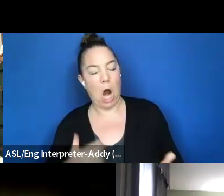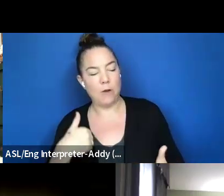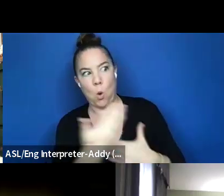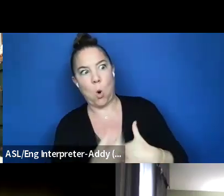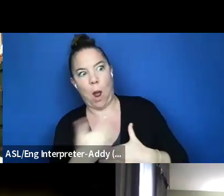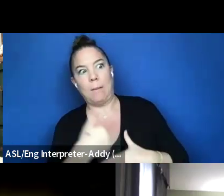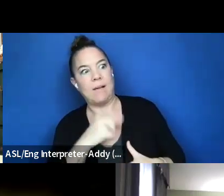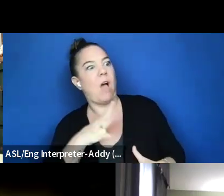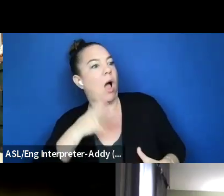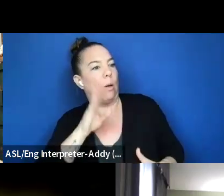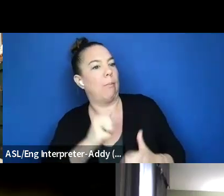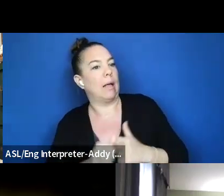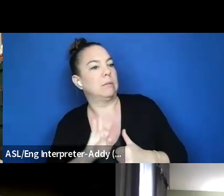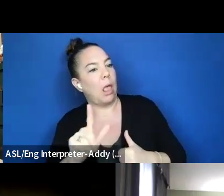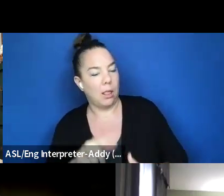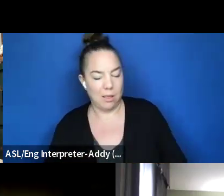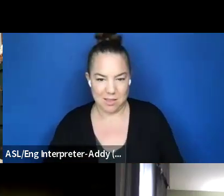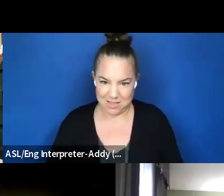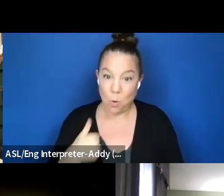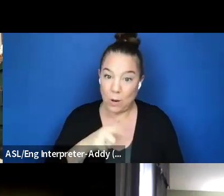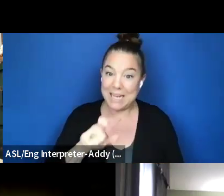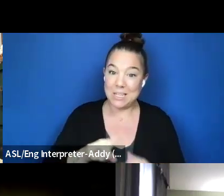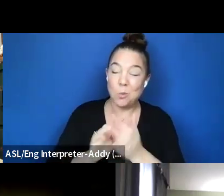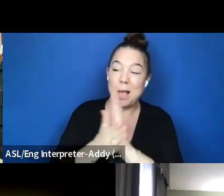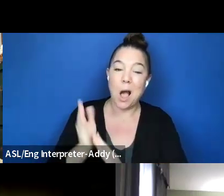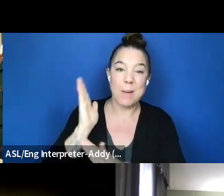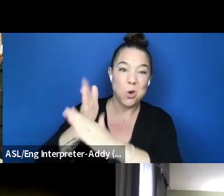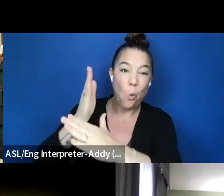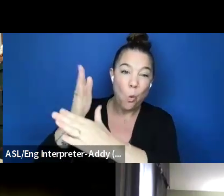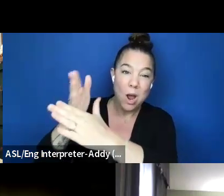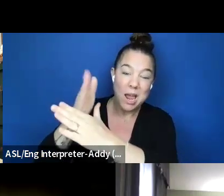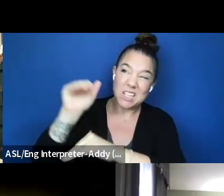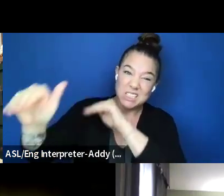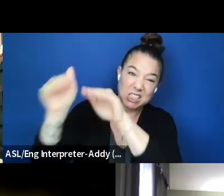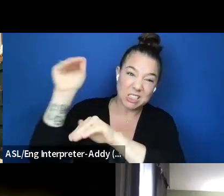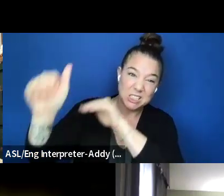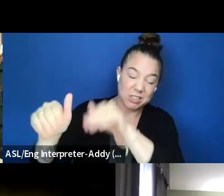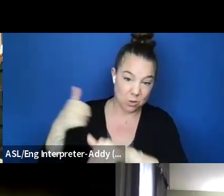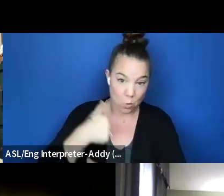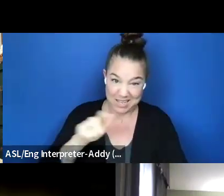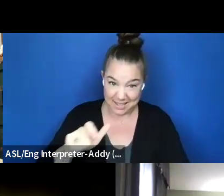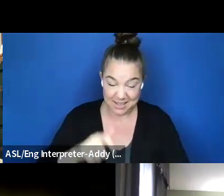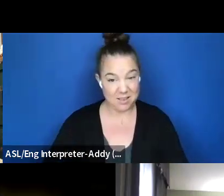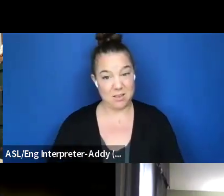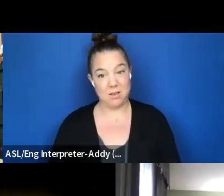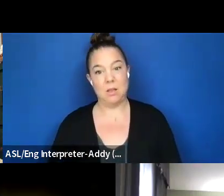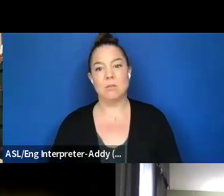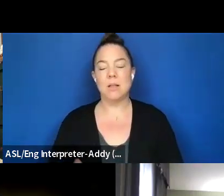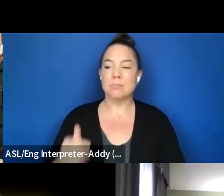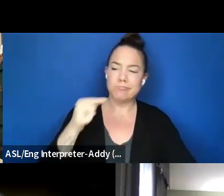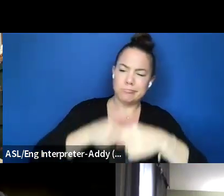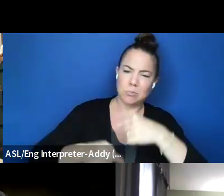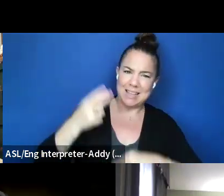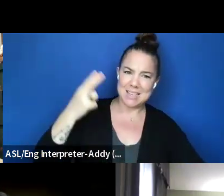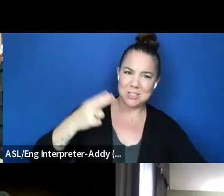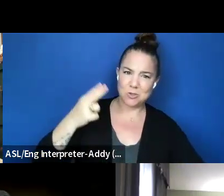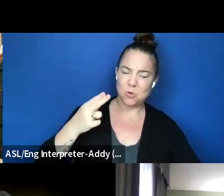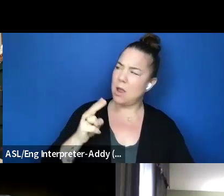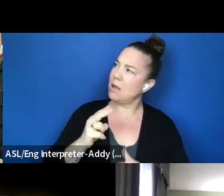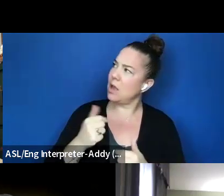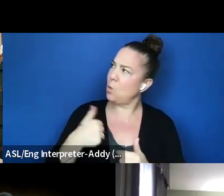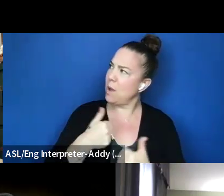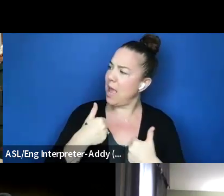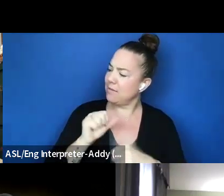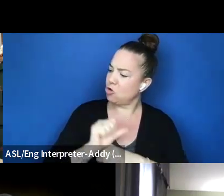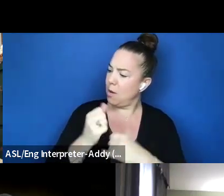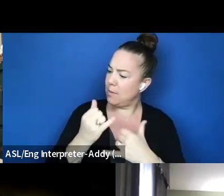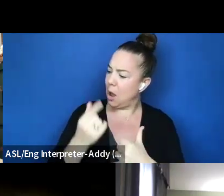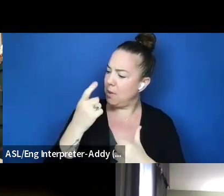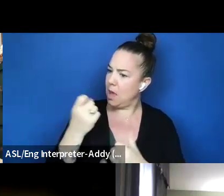Don Posh: So we need to be annoying. We need to be like adapt. We got to look back at our history. What made a what gave us our jobs now? We wouldn't have jobs, if not for